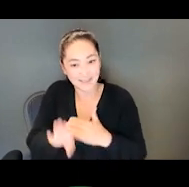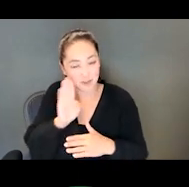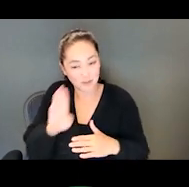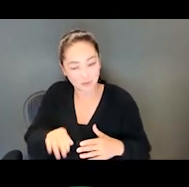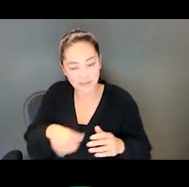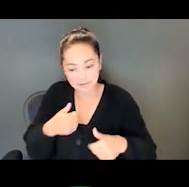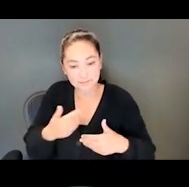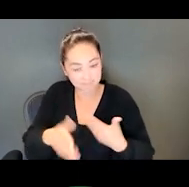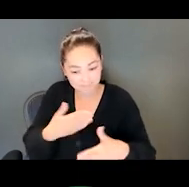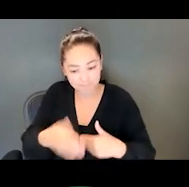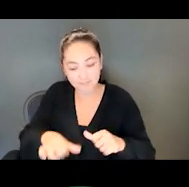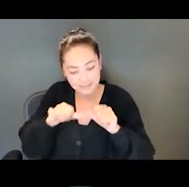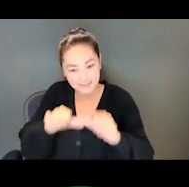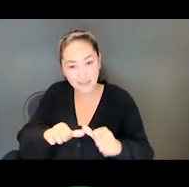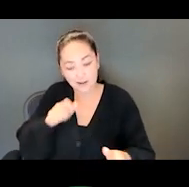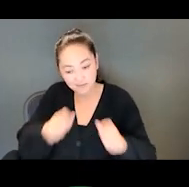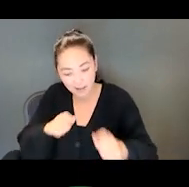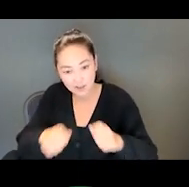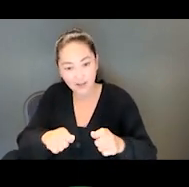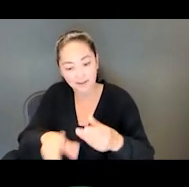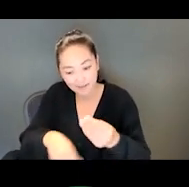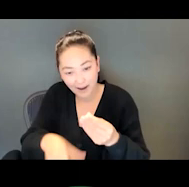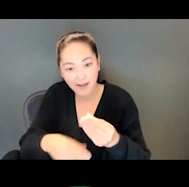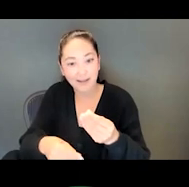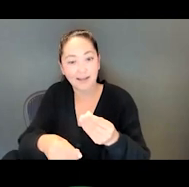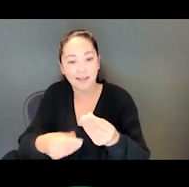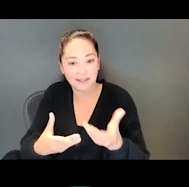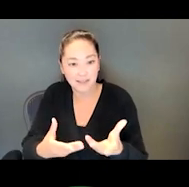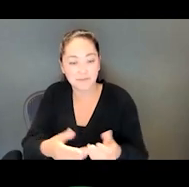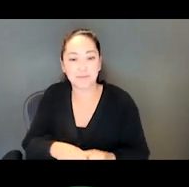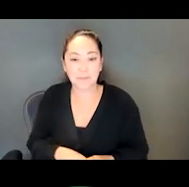factors that I really want to talk about and emphasize.